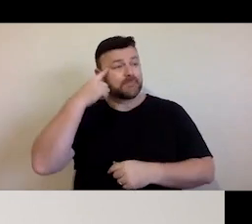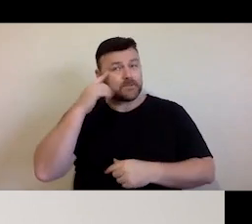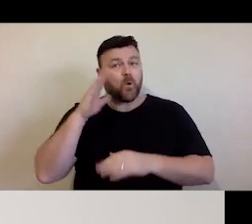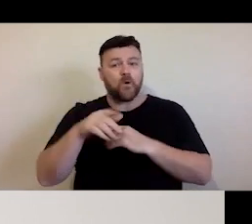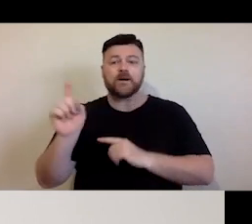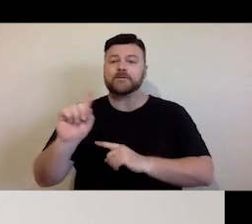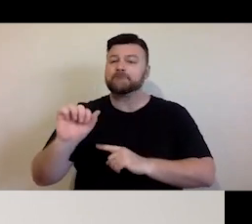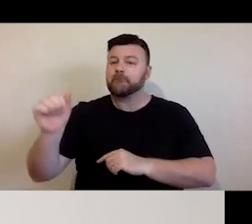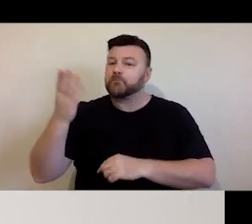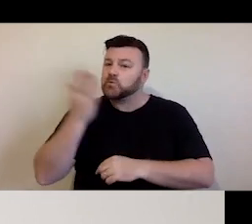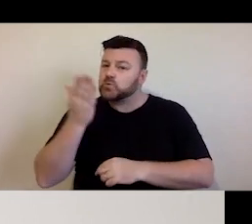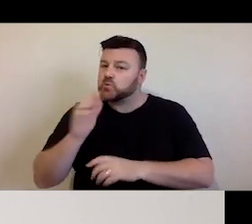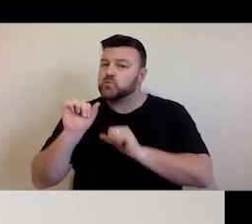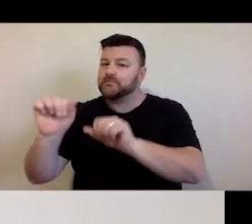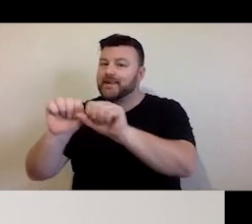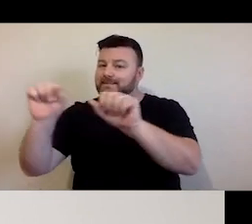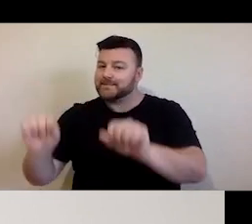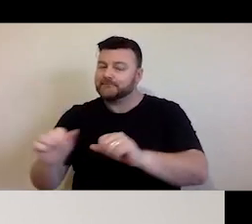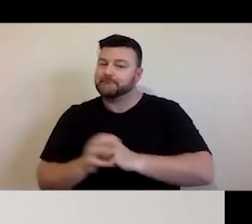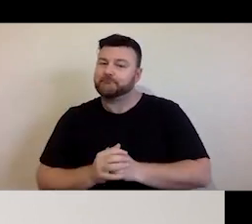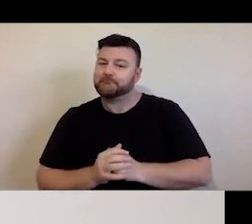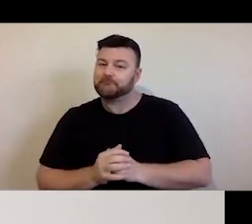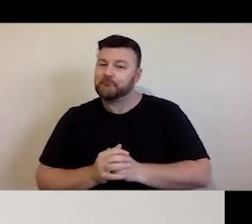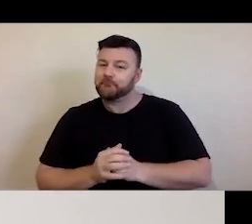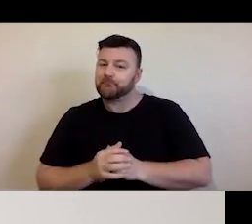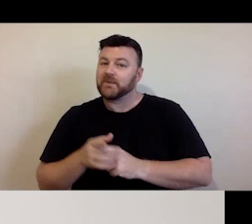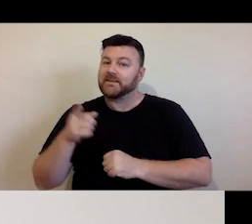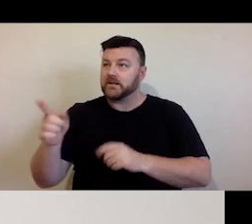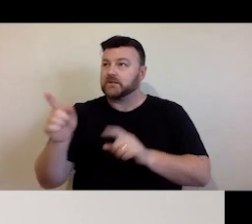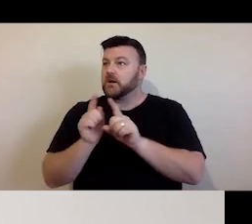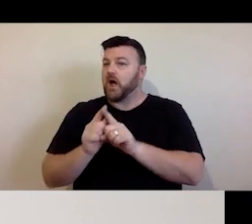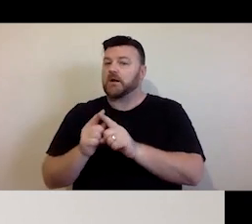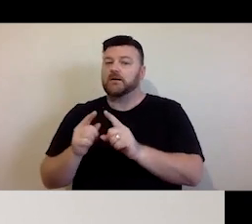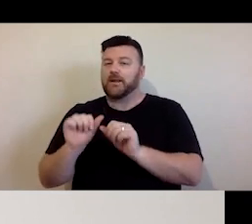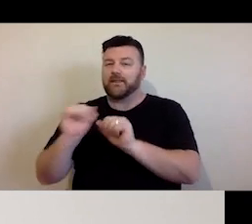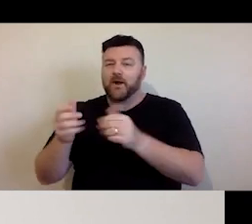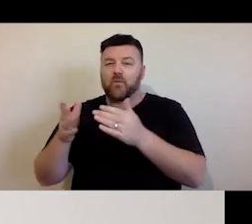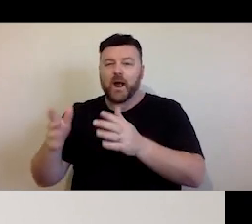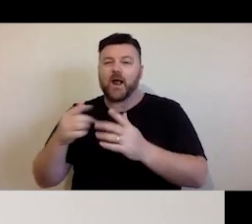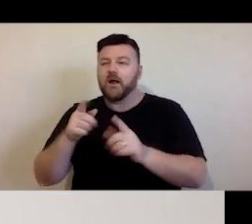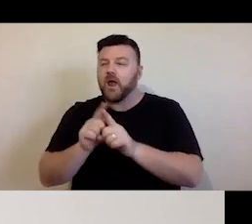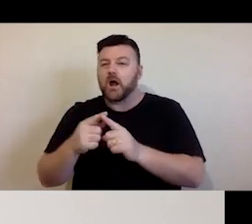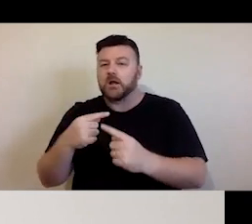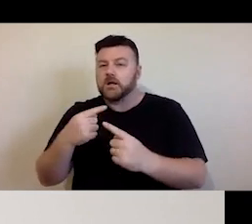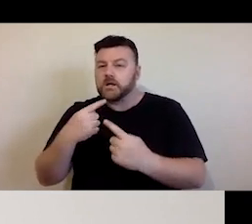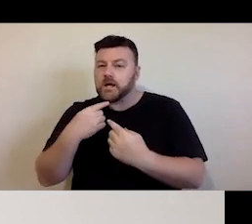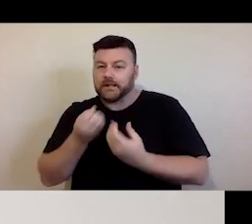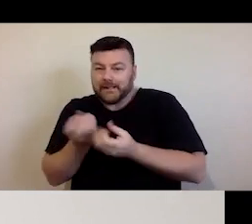construct teaching and learning as information testing regimes. It's a